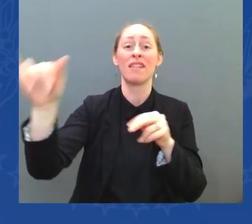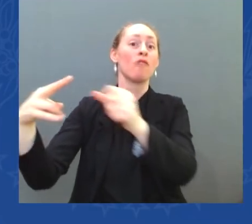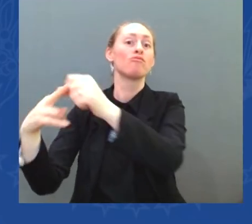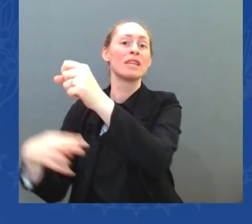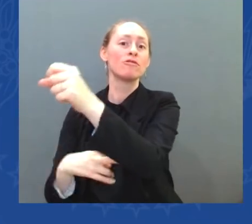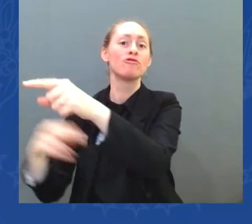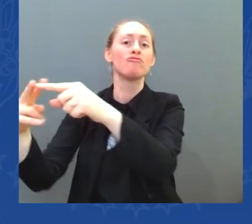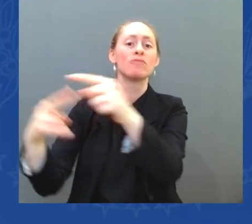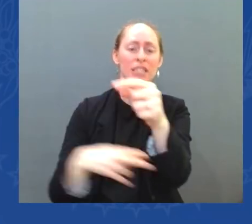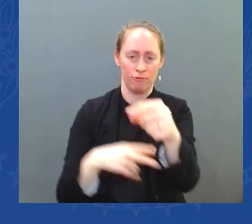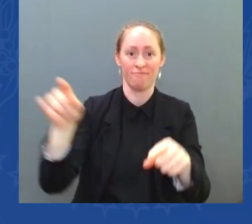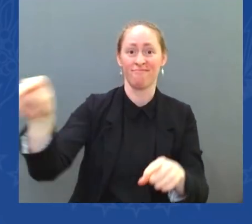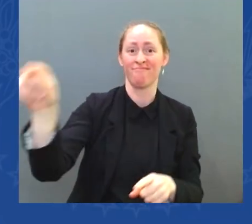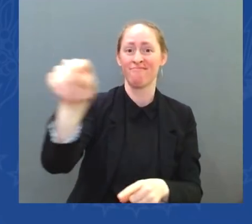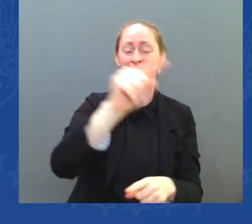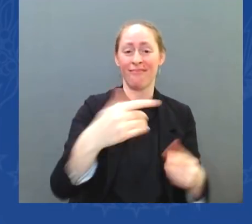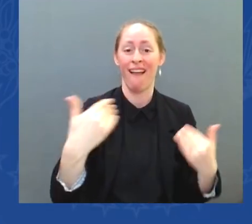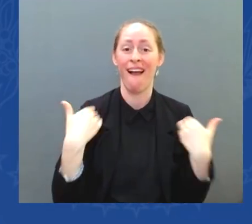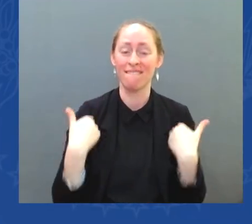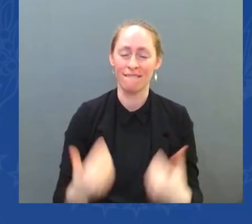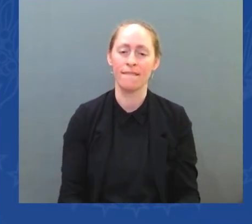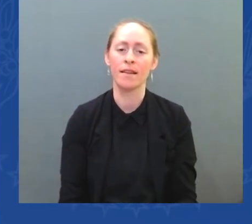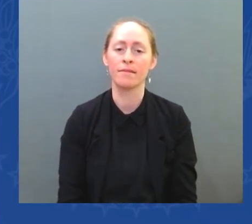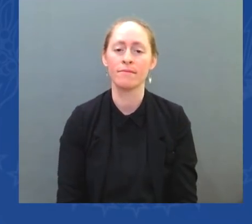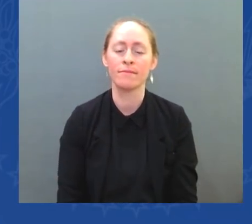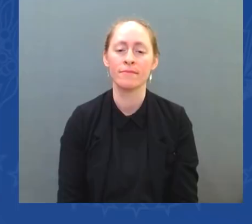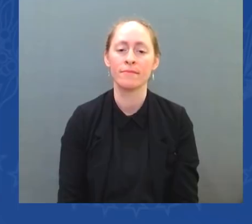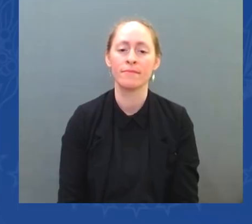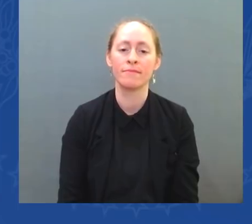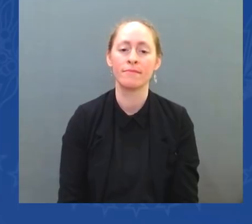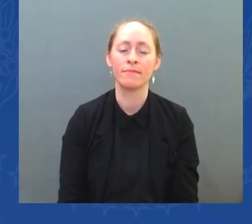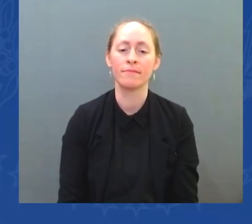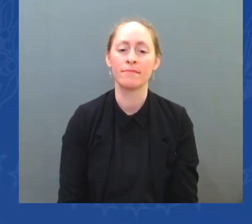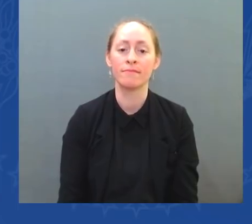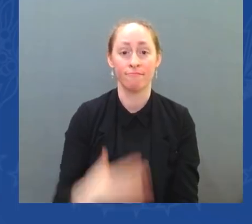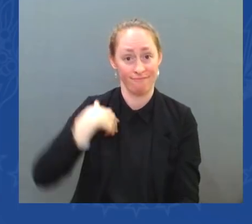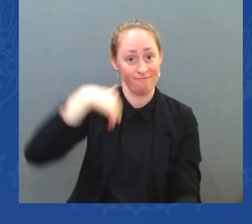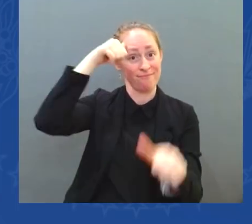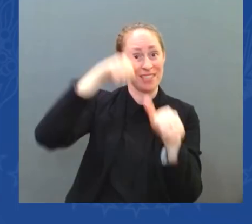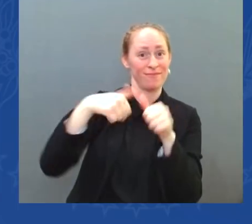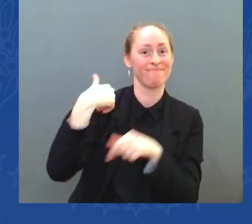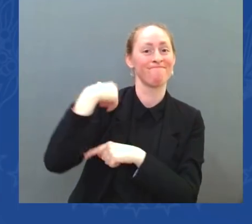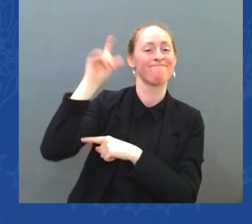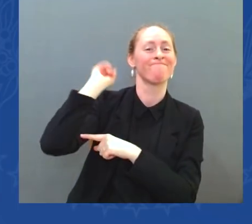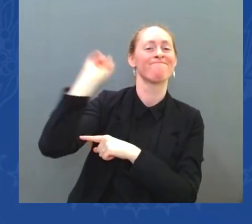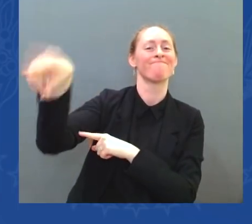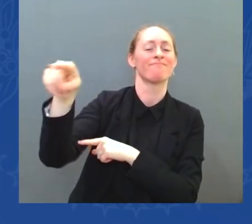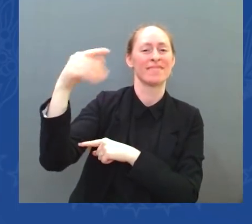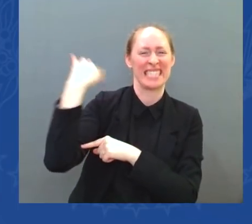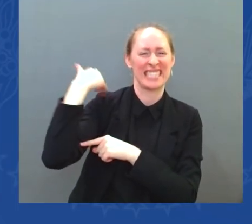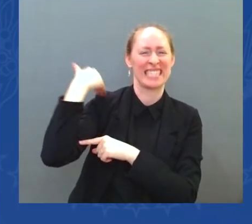But on the way there, a bridge collapsed in the city. That's what most people don't realize: